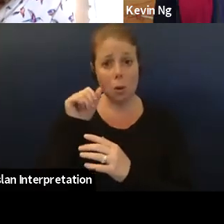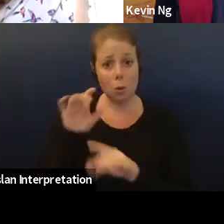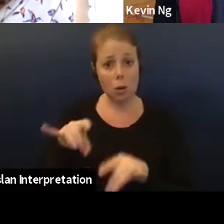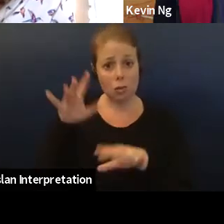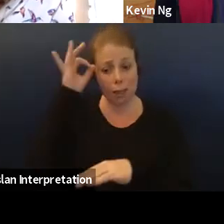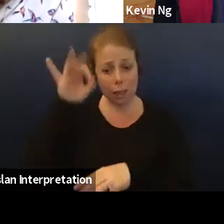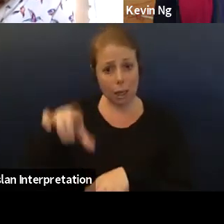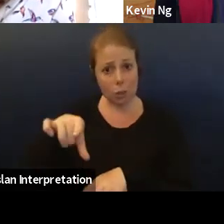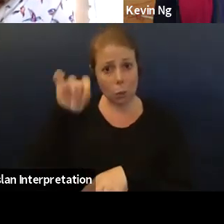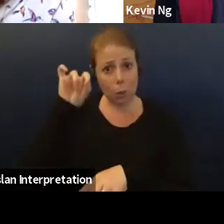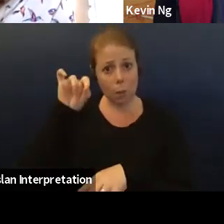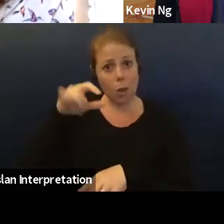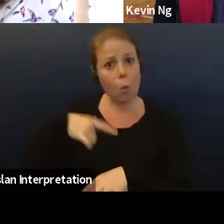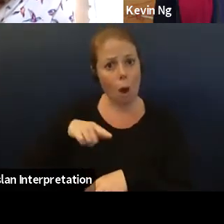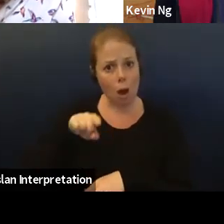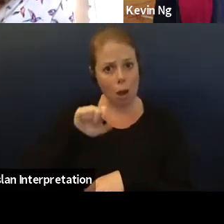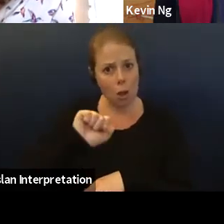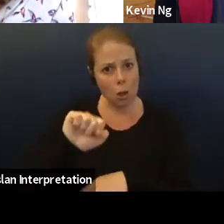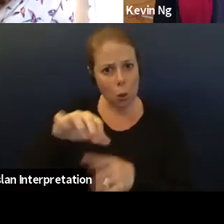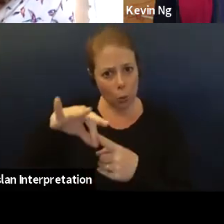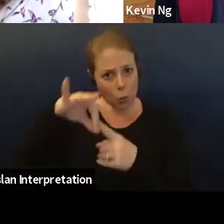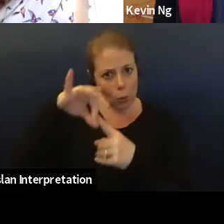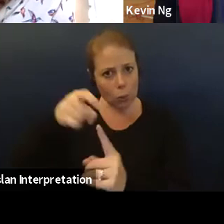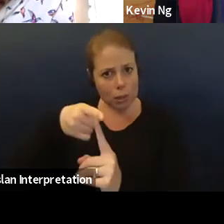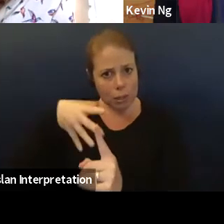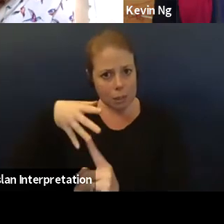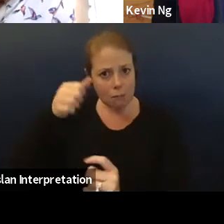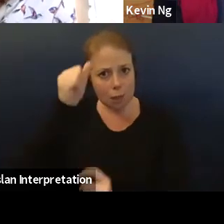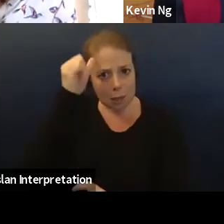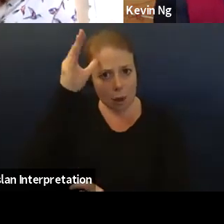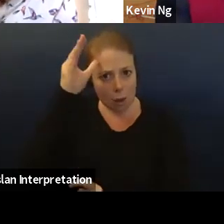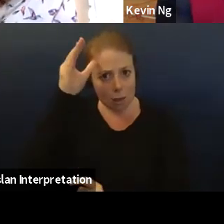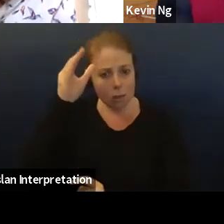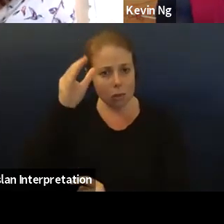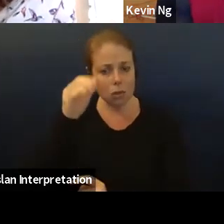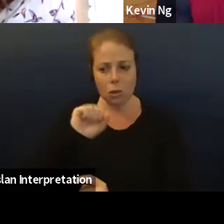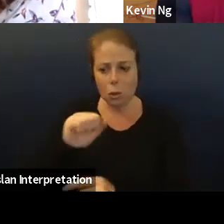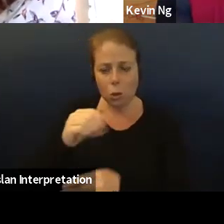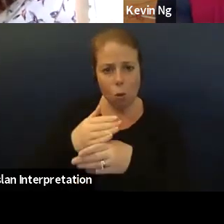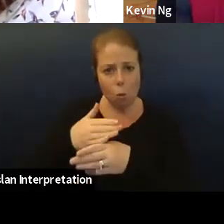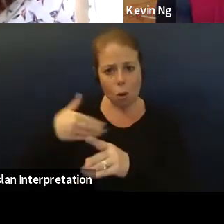and you've been working in your field enough that the assessment team has chosen you. So that's not